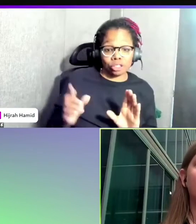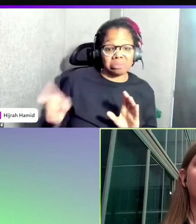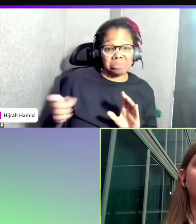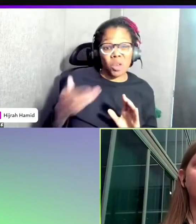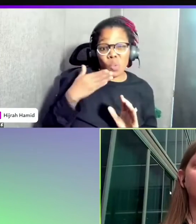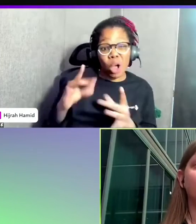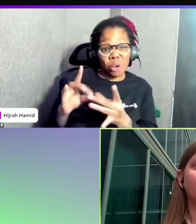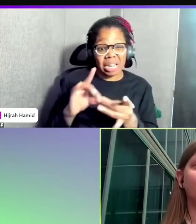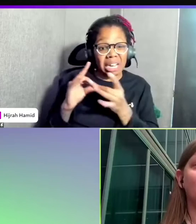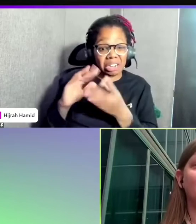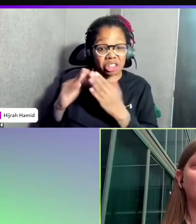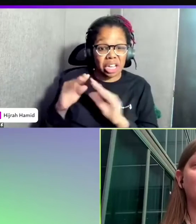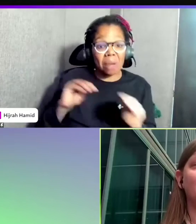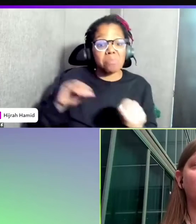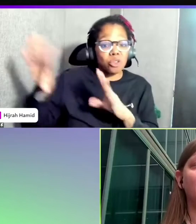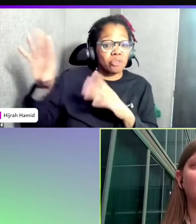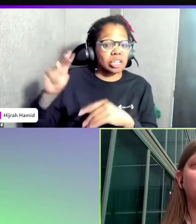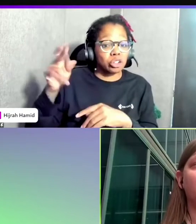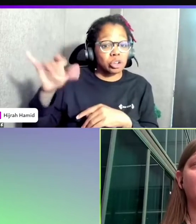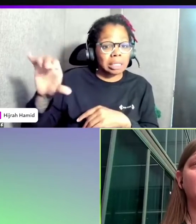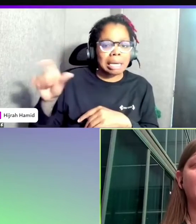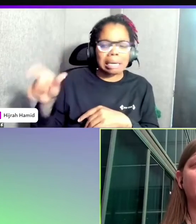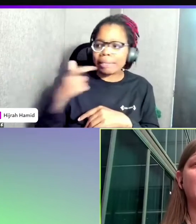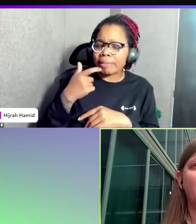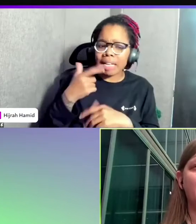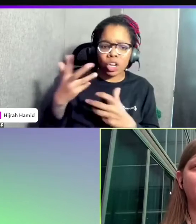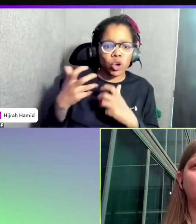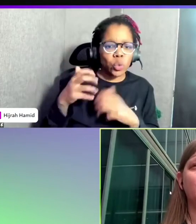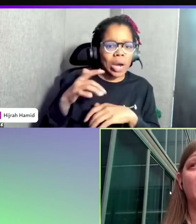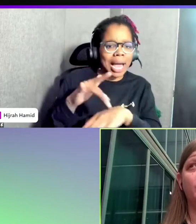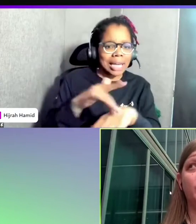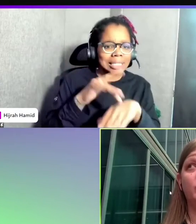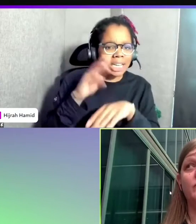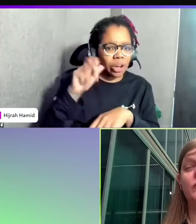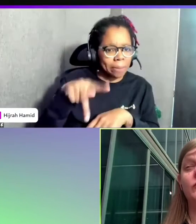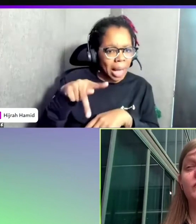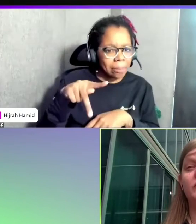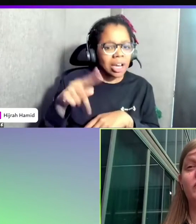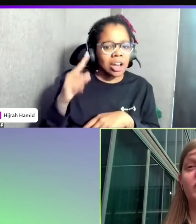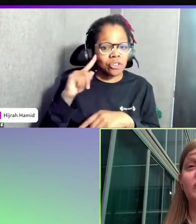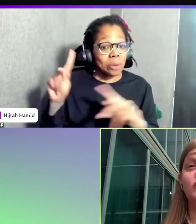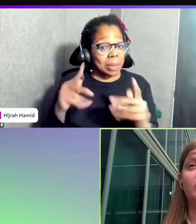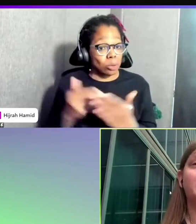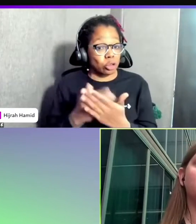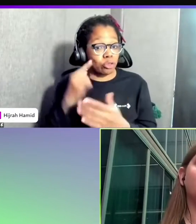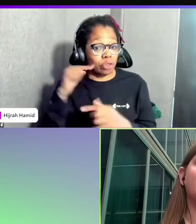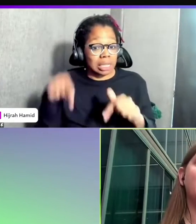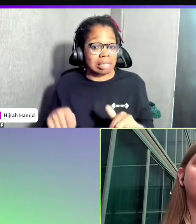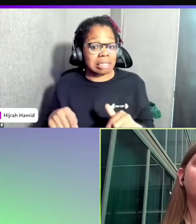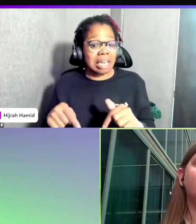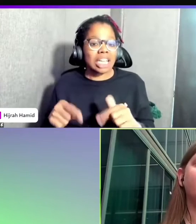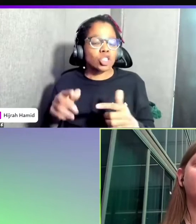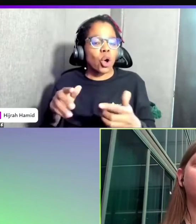[Chancey Fleet] So Zoom out a little bit come up back in 2016, I was approached by a blind York city, person moving to new and he said he